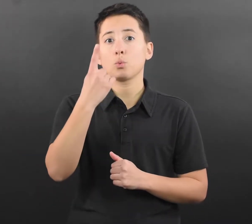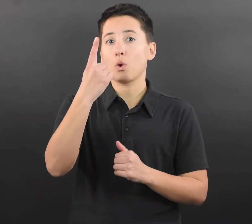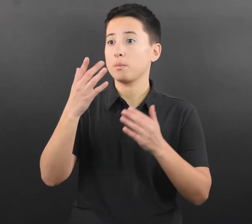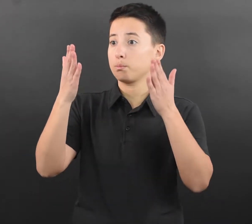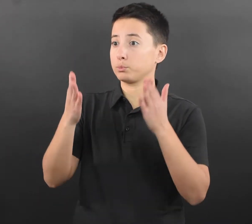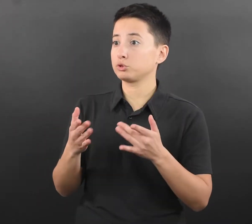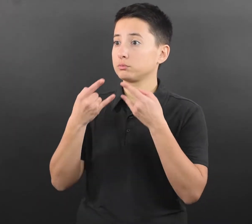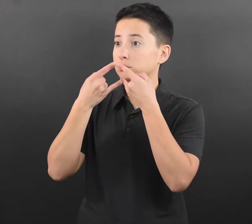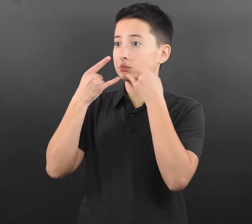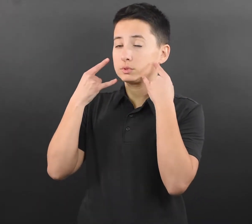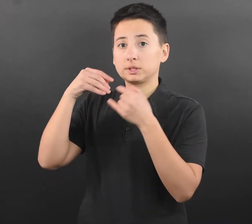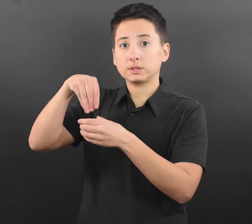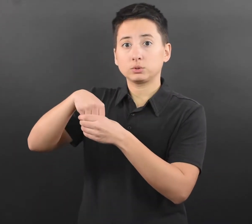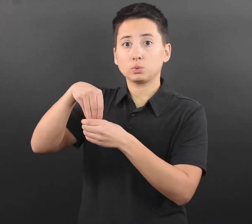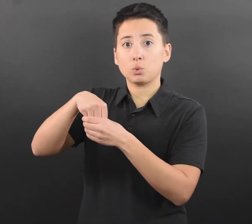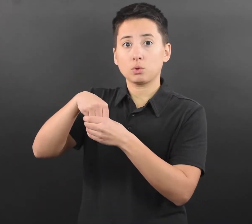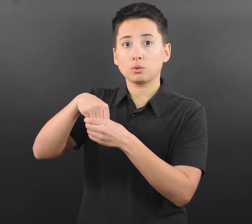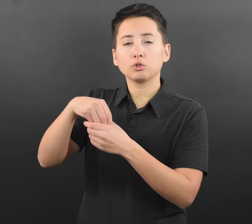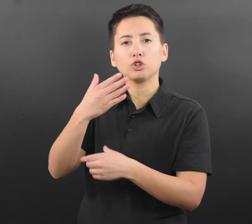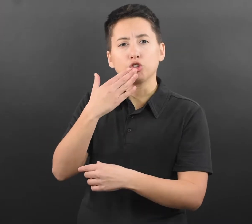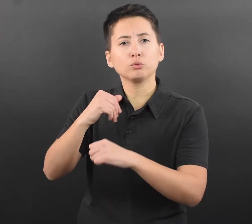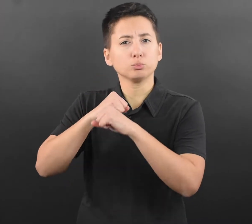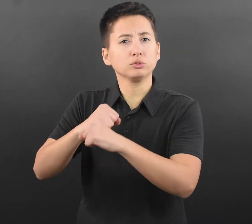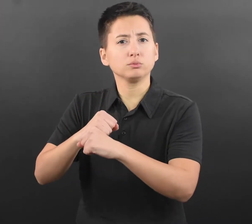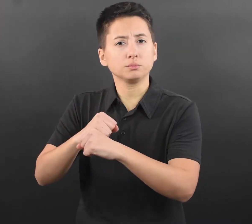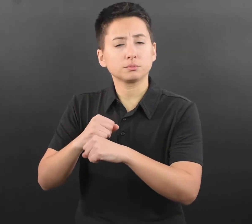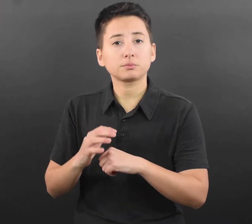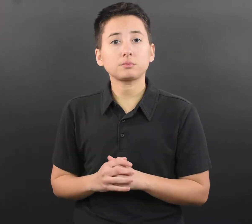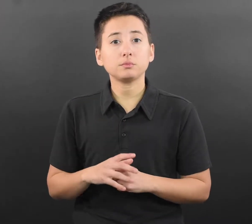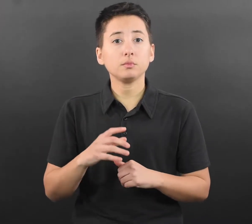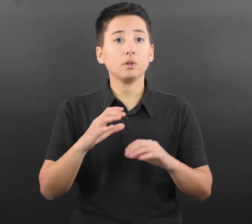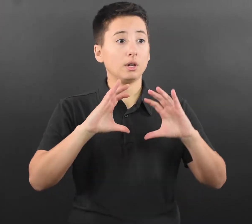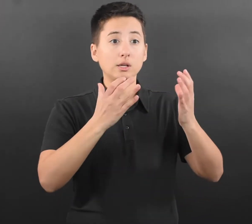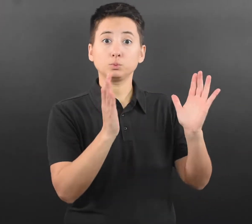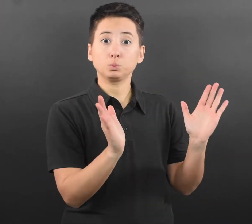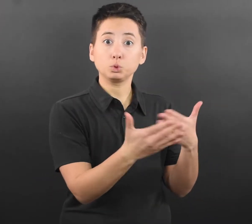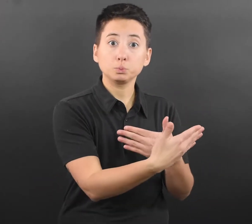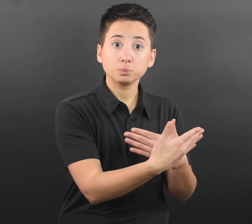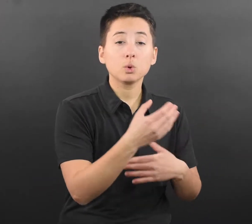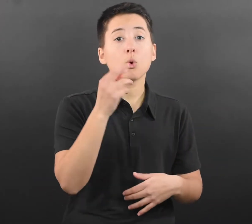A classroom or school full of people wearing masks is better protection.